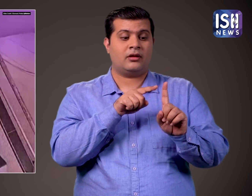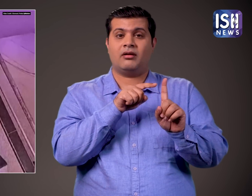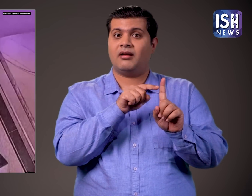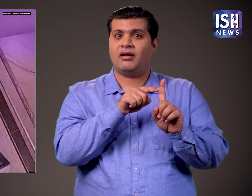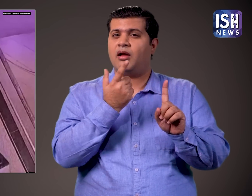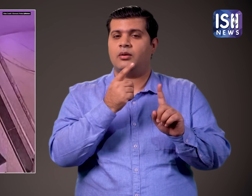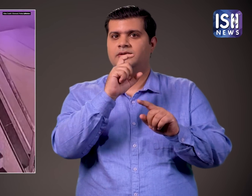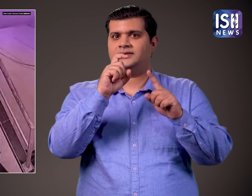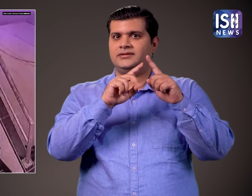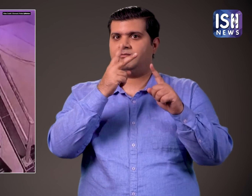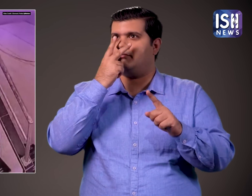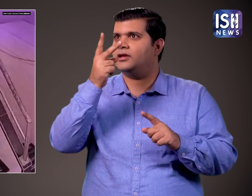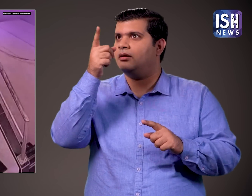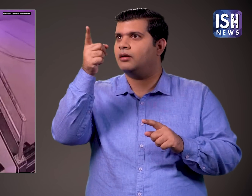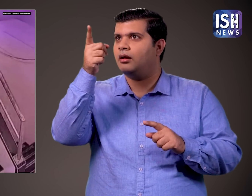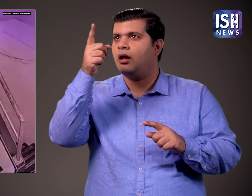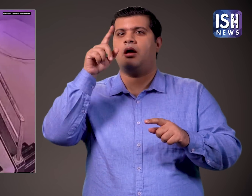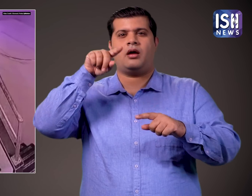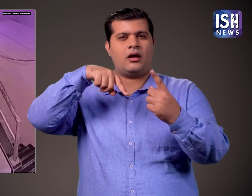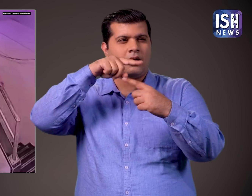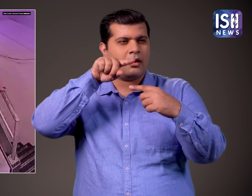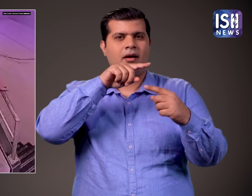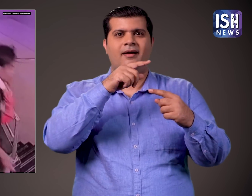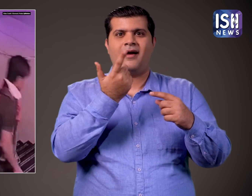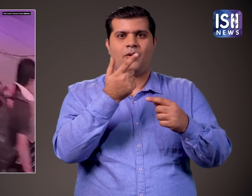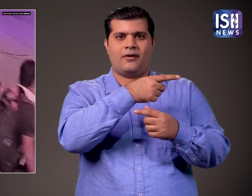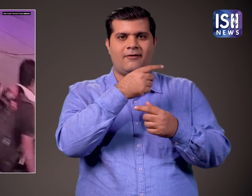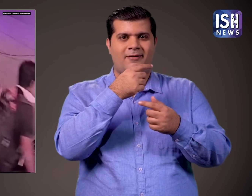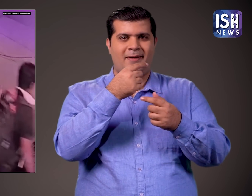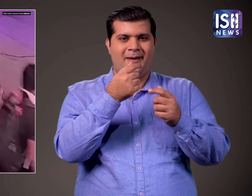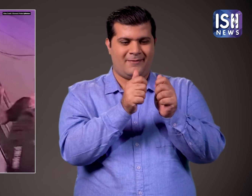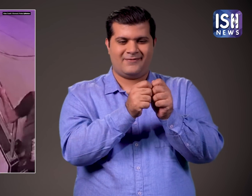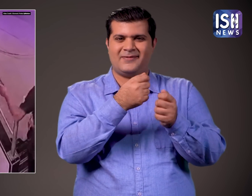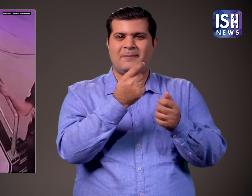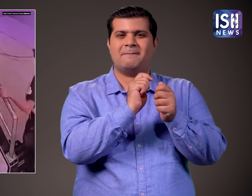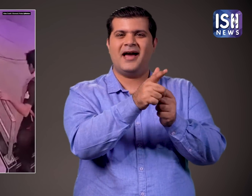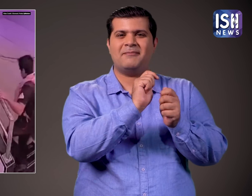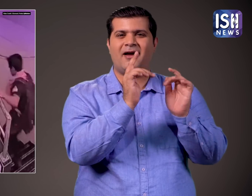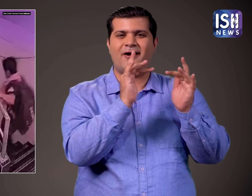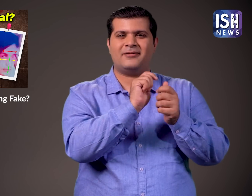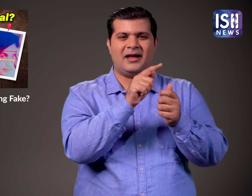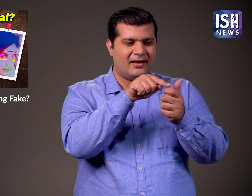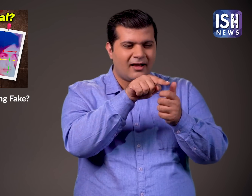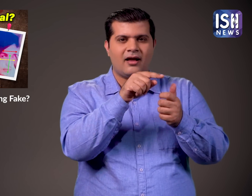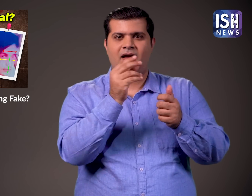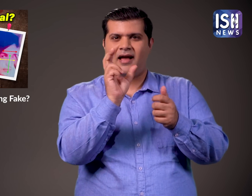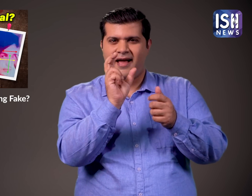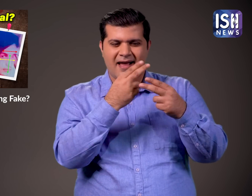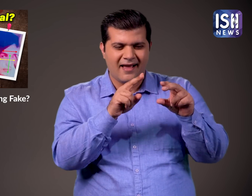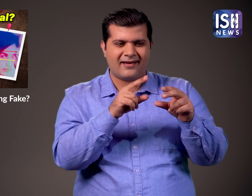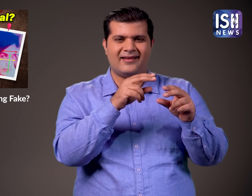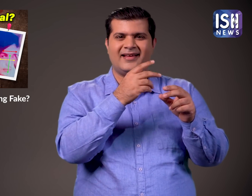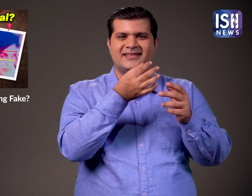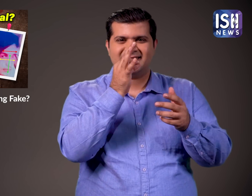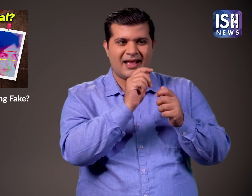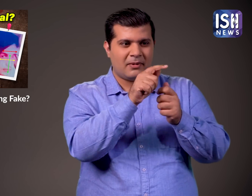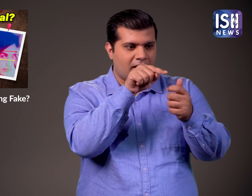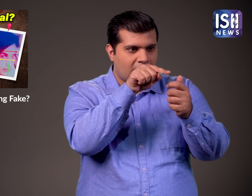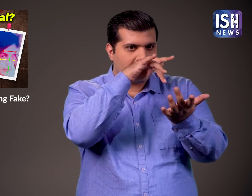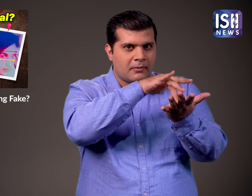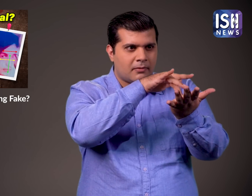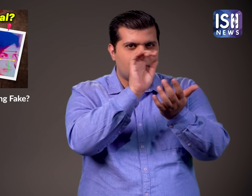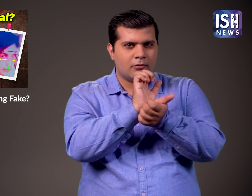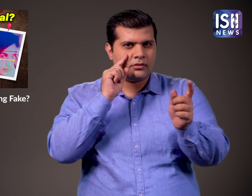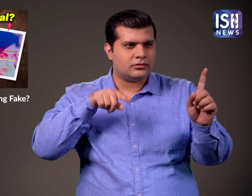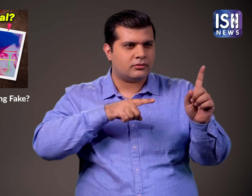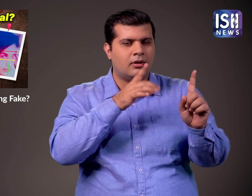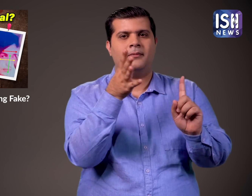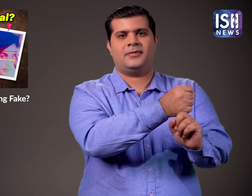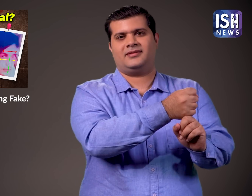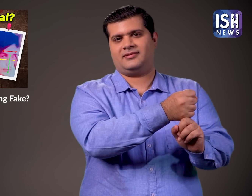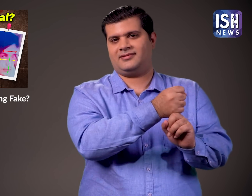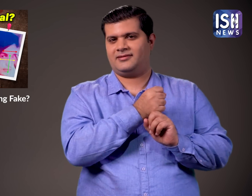His face was captured by CCTV, and using that, he was tracked down after making an online payment for a Burji-Pav and tea.